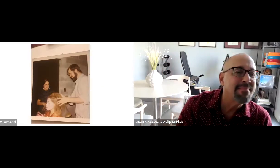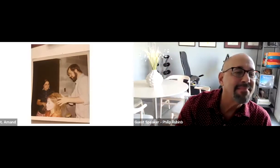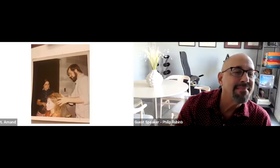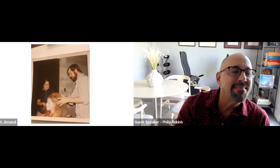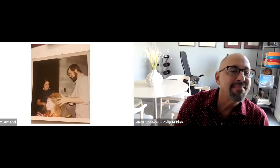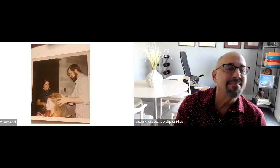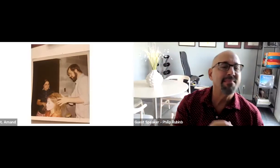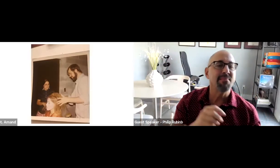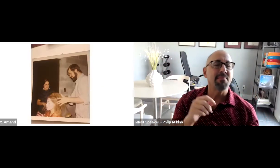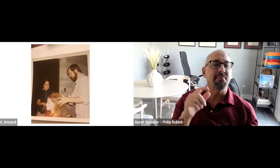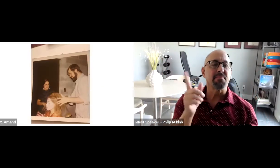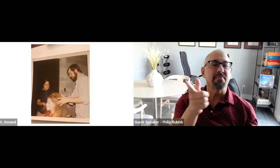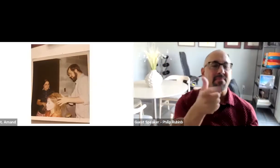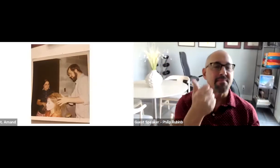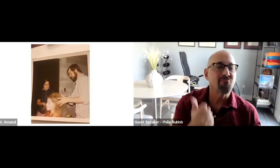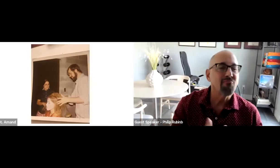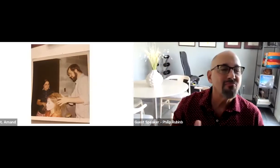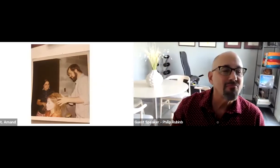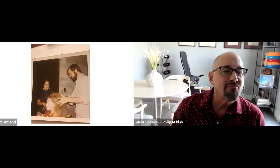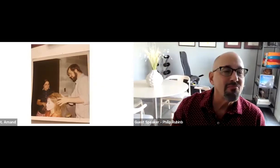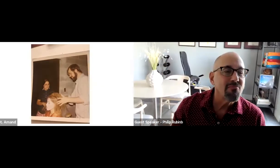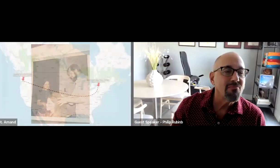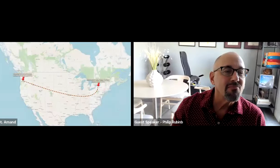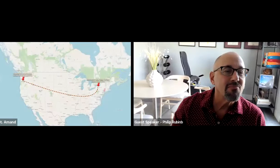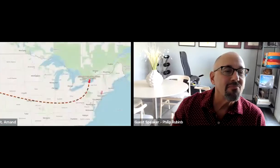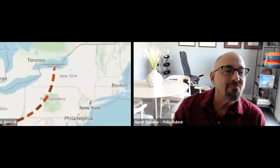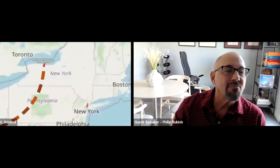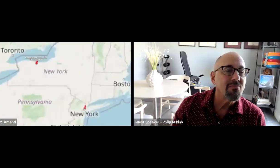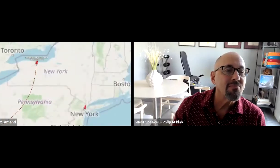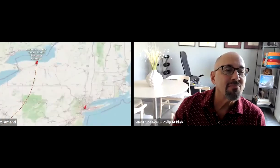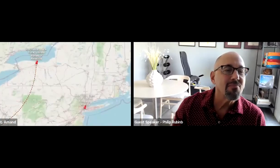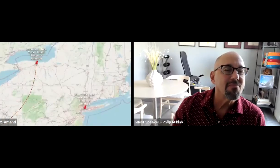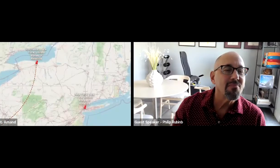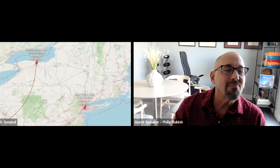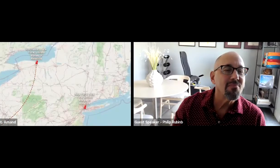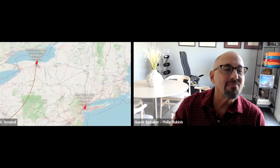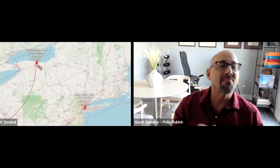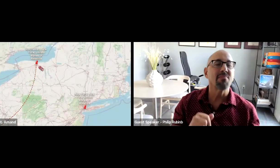Heh heh heh! Yeah. OK, next picture.